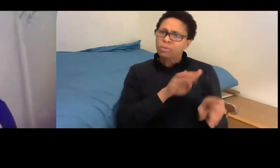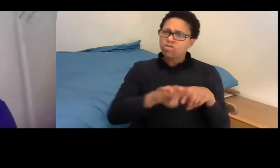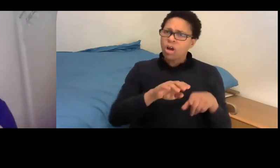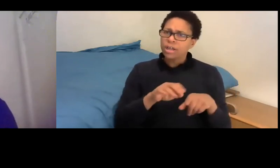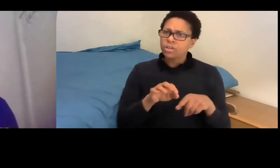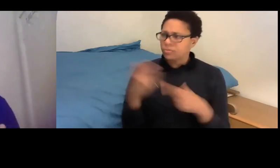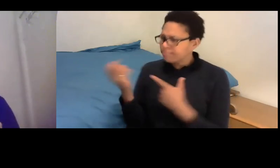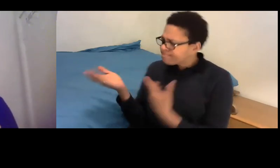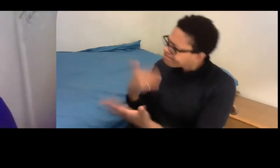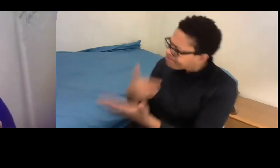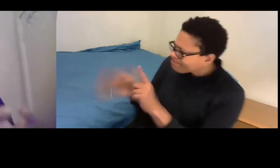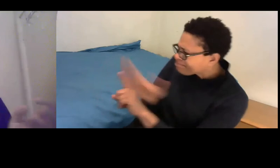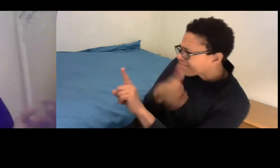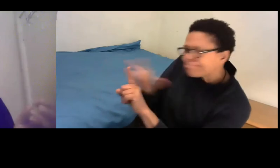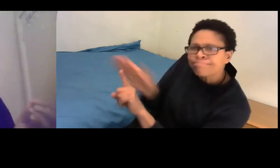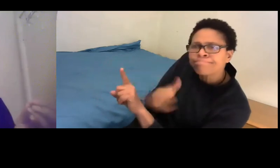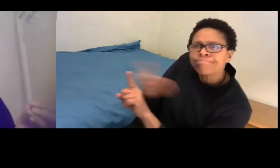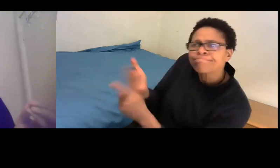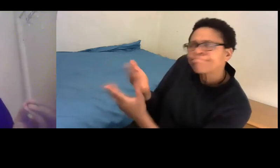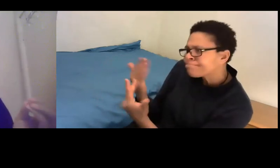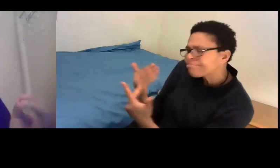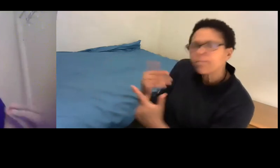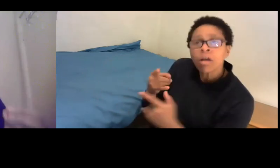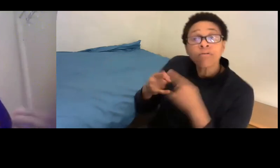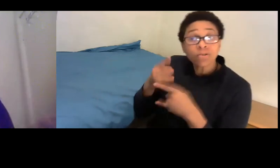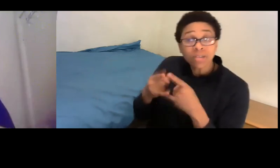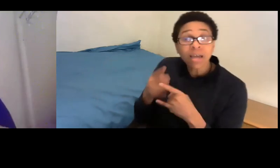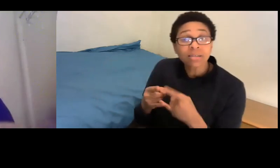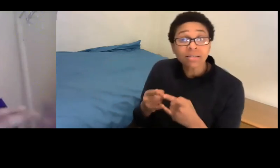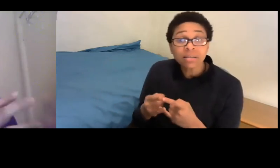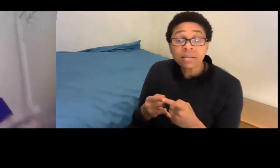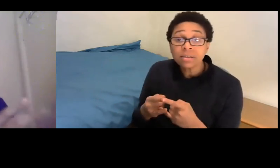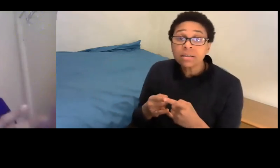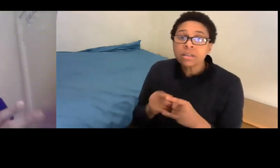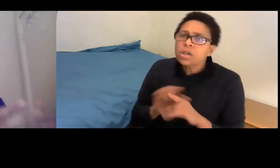them. And, you know, it's not to the level of Harvey Weinstein,